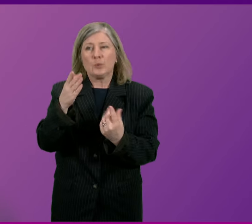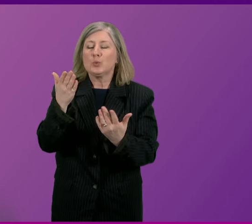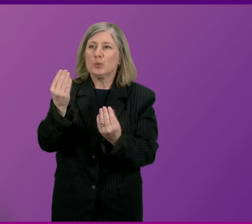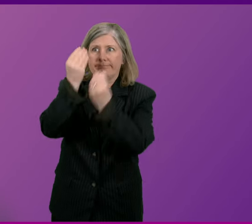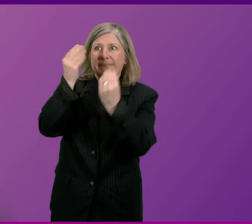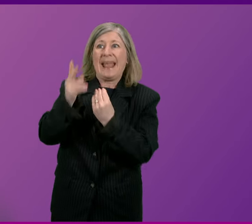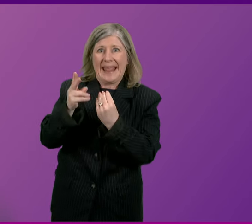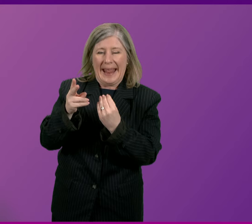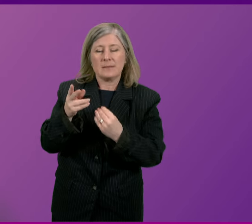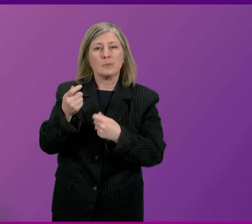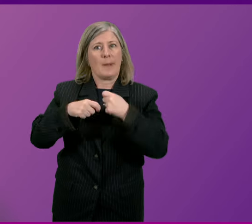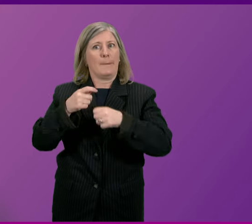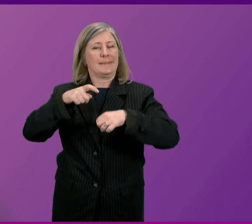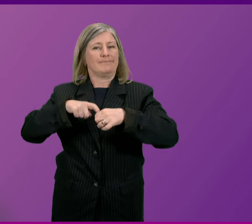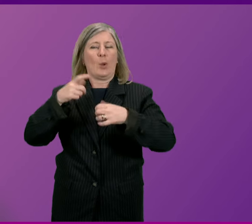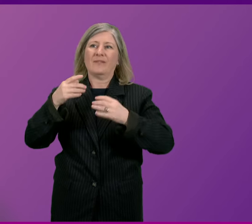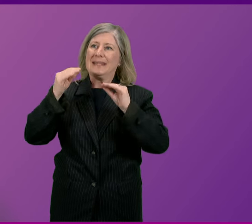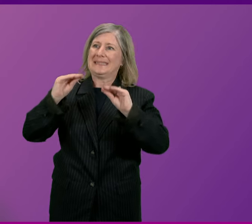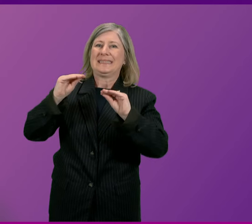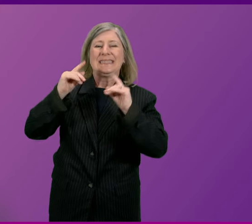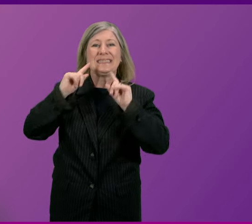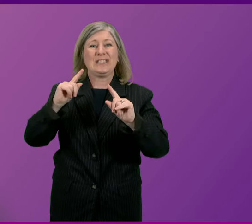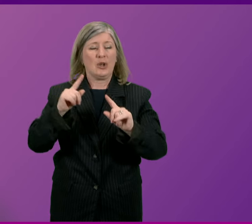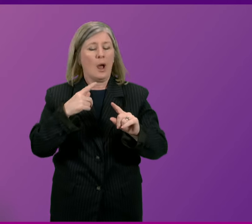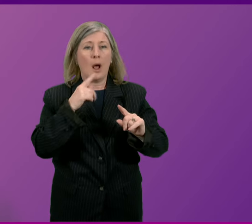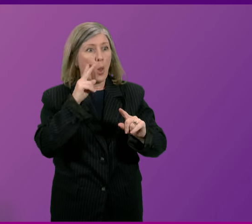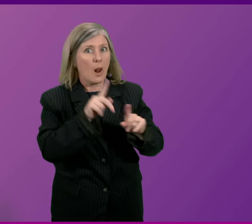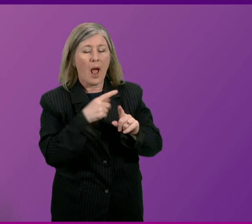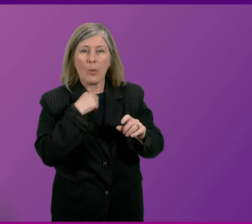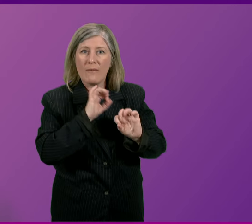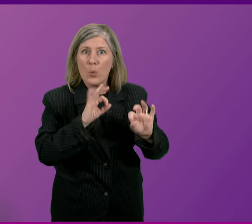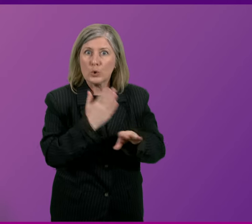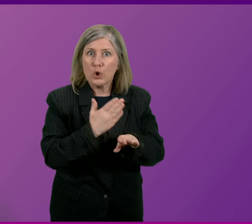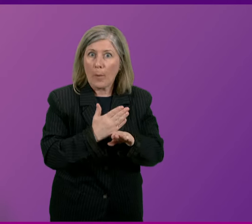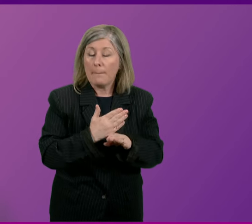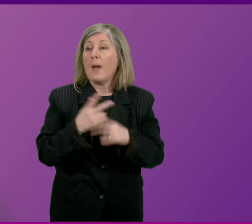her job, another said that he had not been able to get a permanent contract since he qualified,